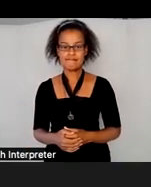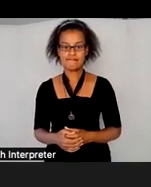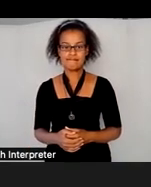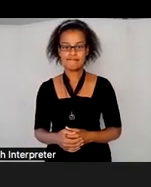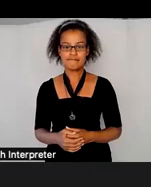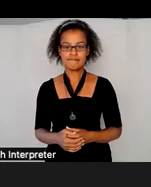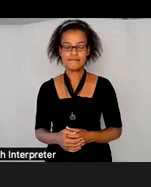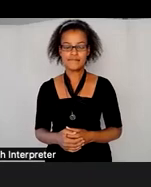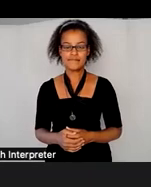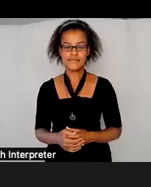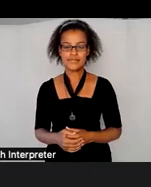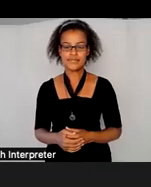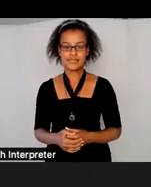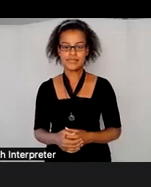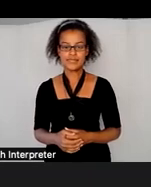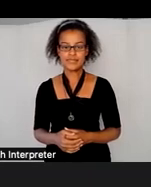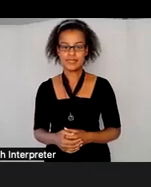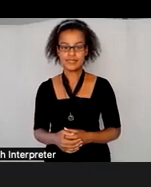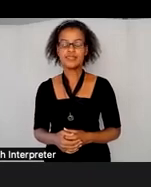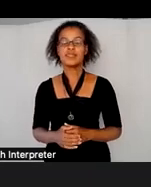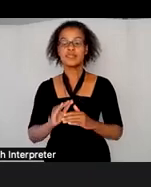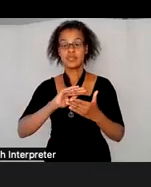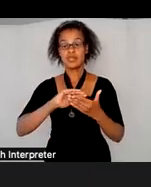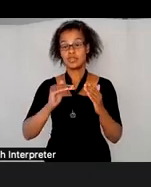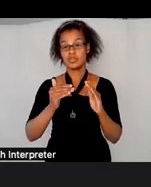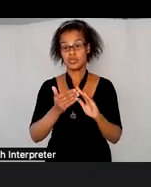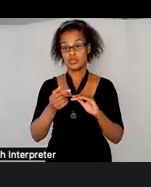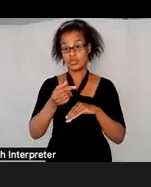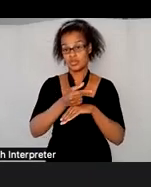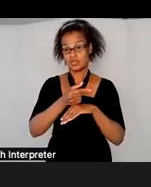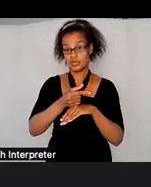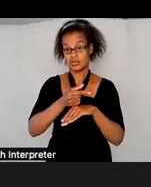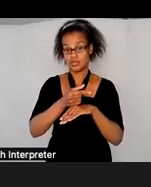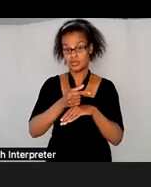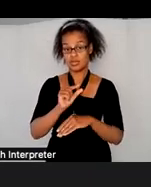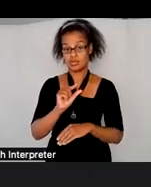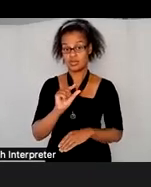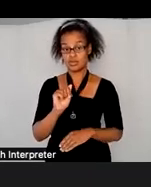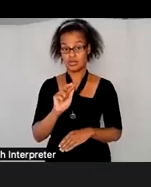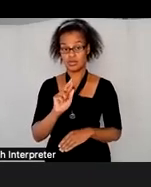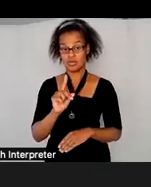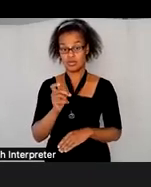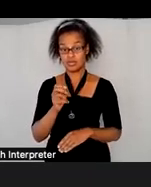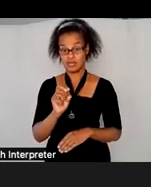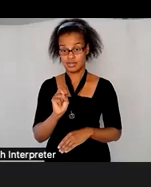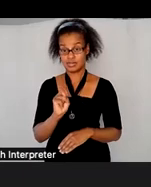We have our community gardens at at the farm.